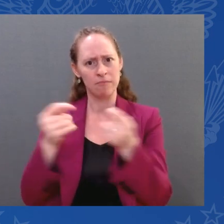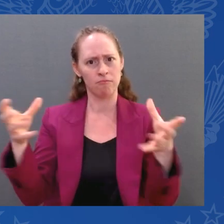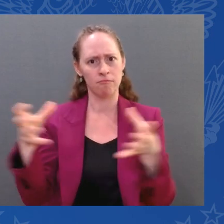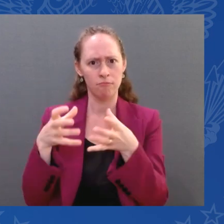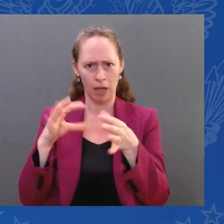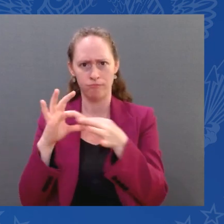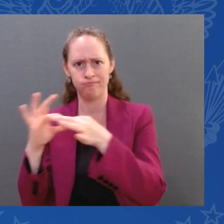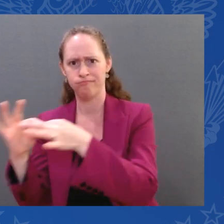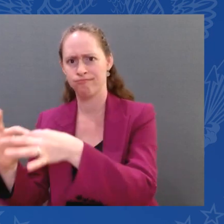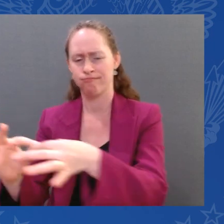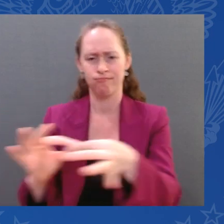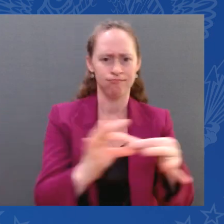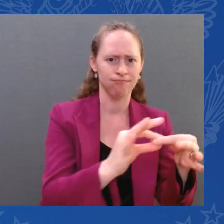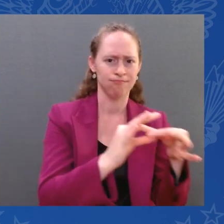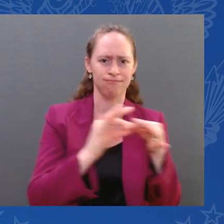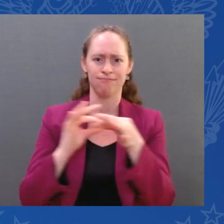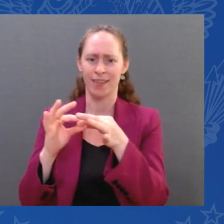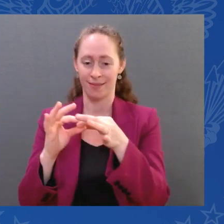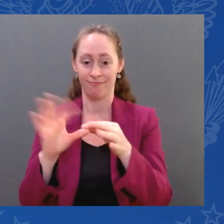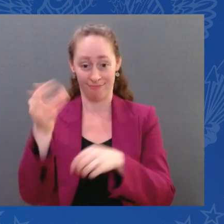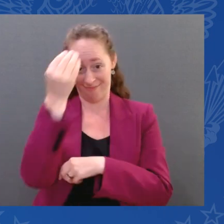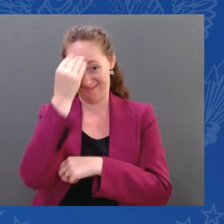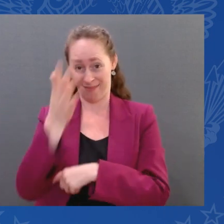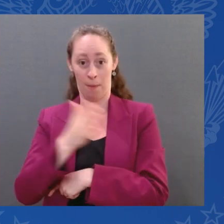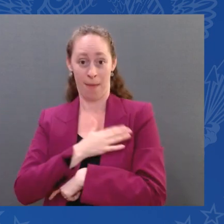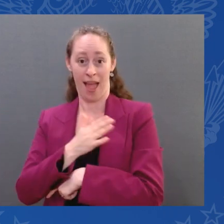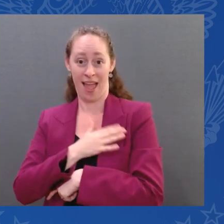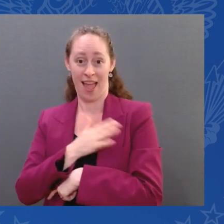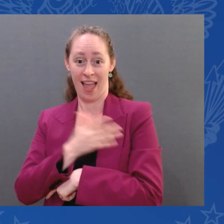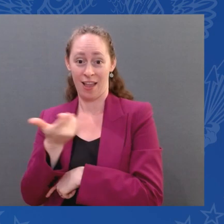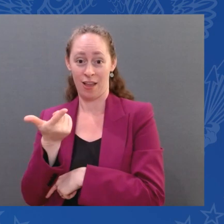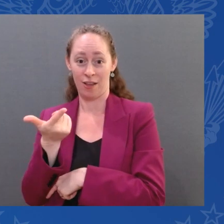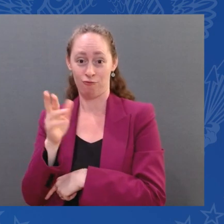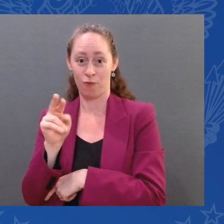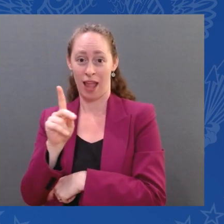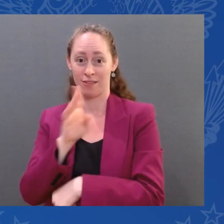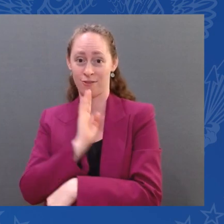and she was just so excited to be with you when you when you won the National --